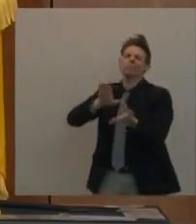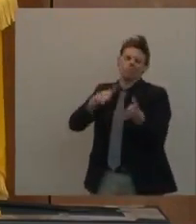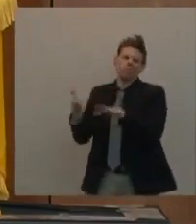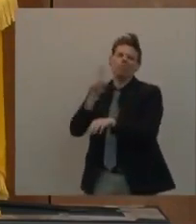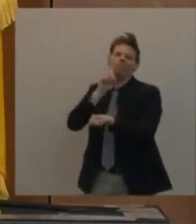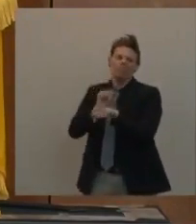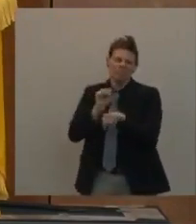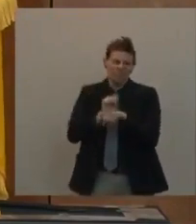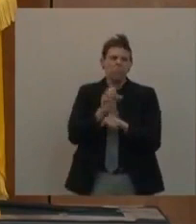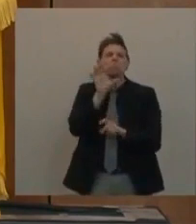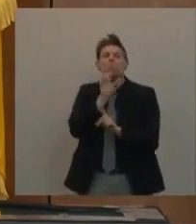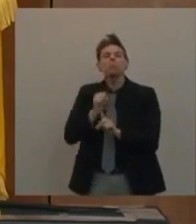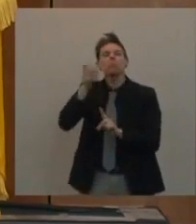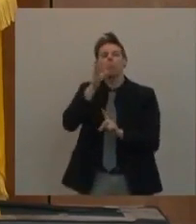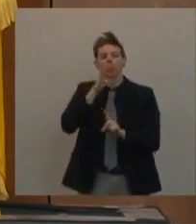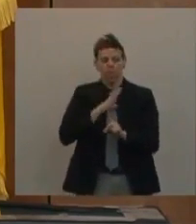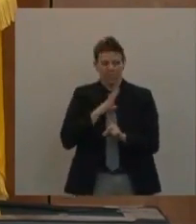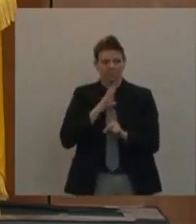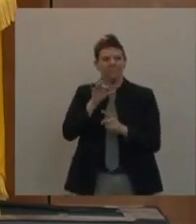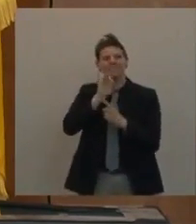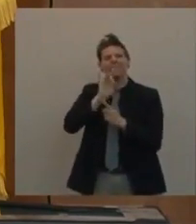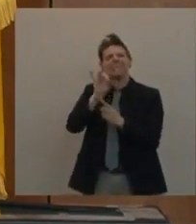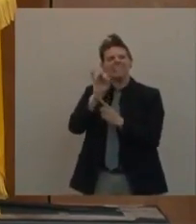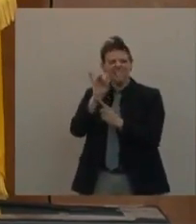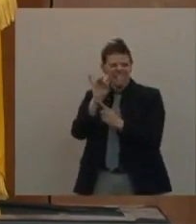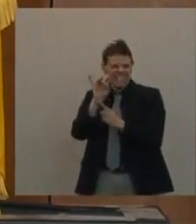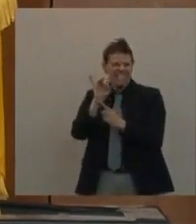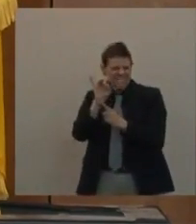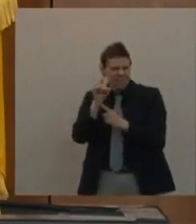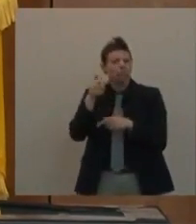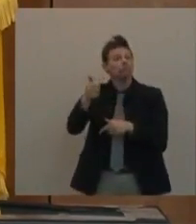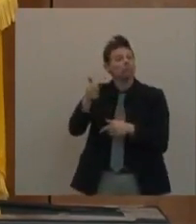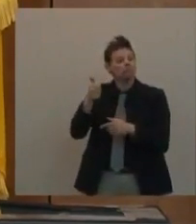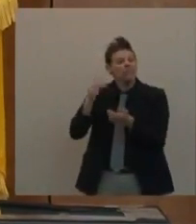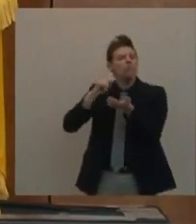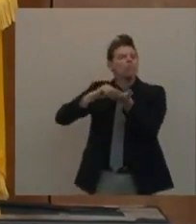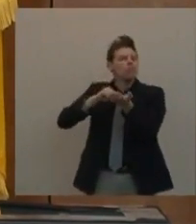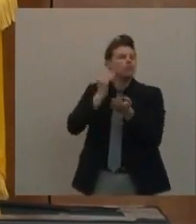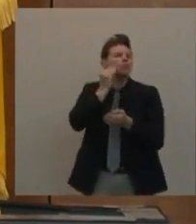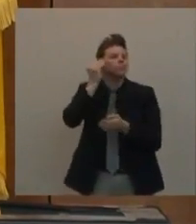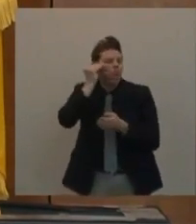UNFORTUNATELY, WE HAD ANOTHER DEATH TODAY.